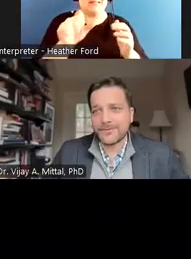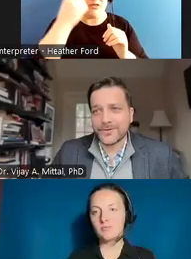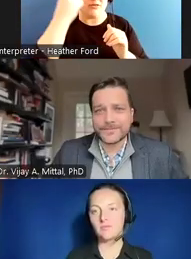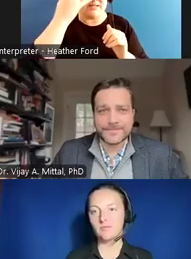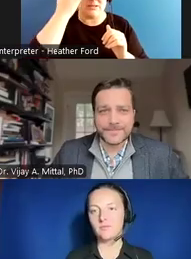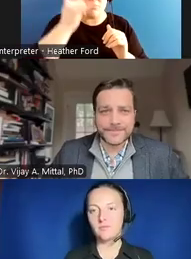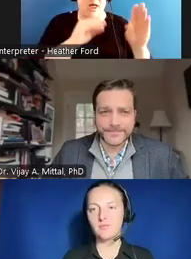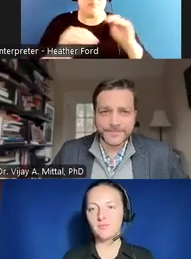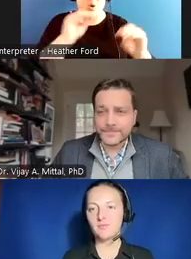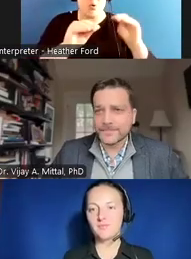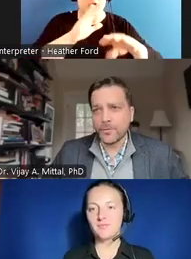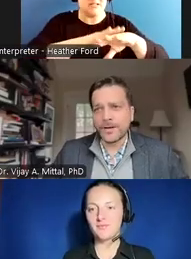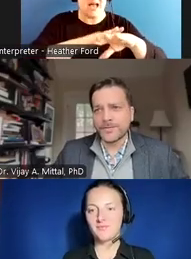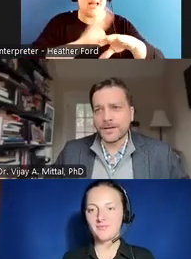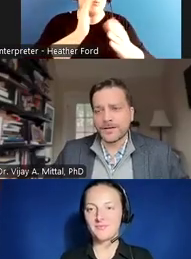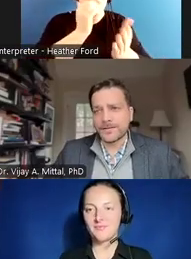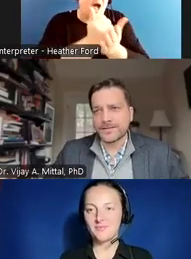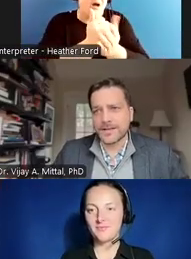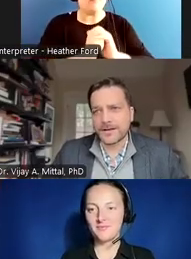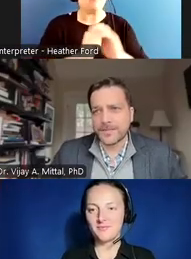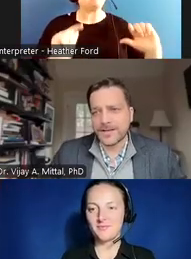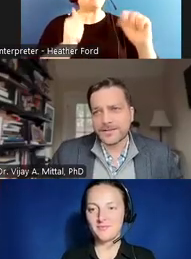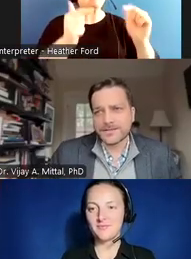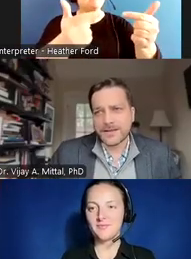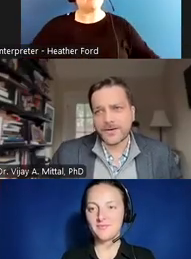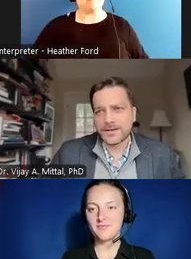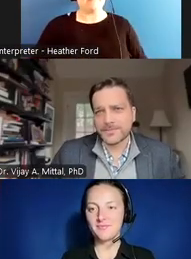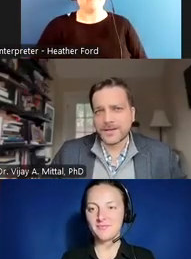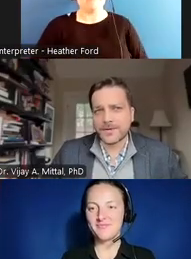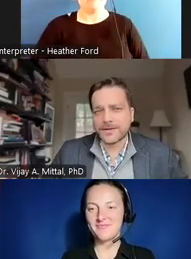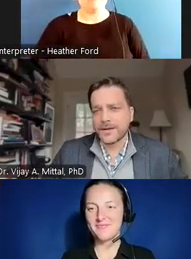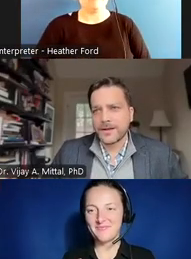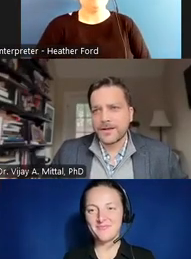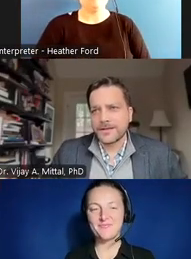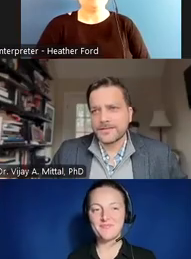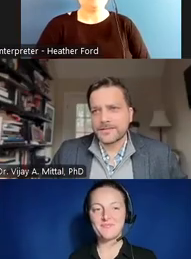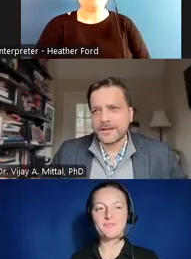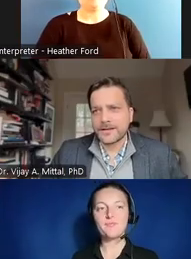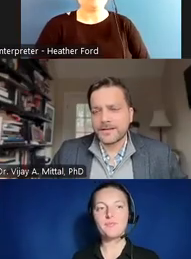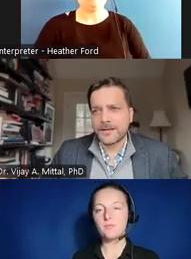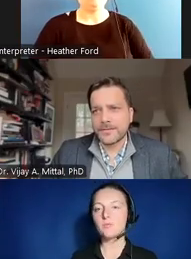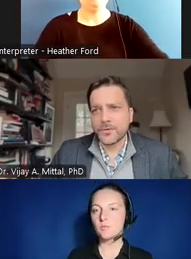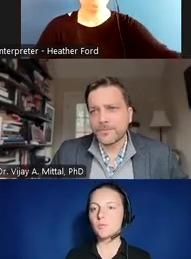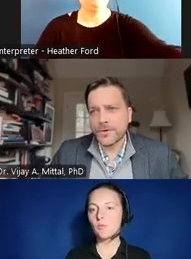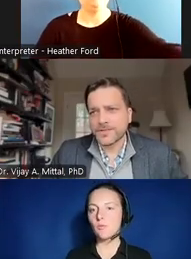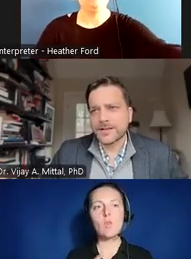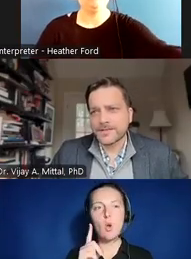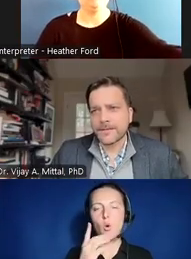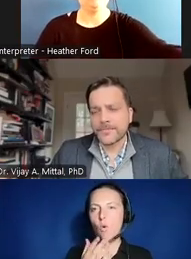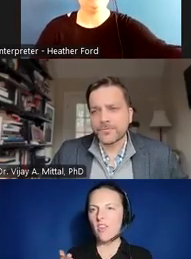helpful. One of the things that got me into this area to begin with is the motor signs um